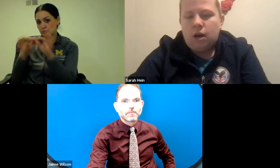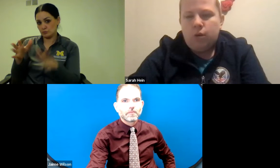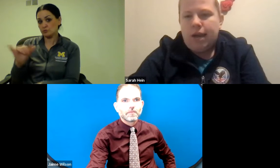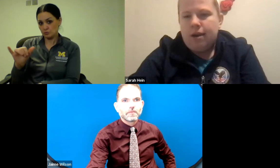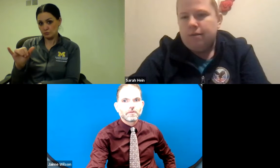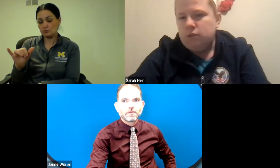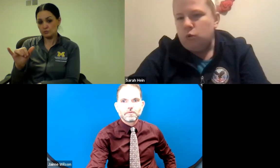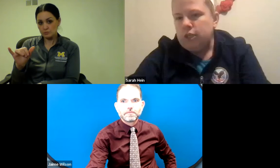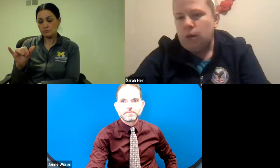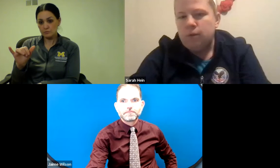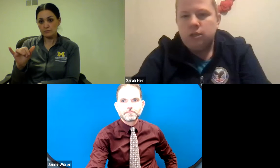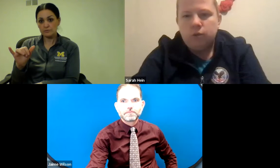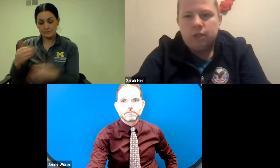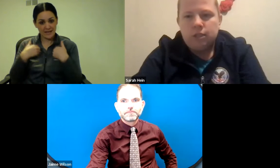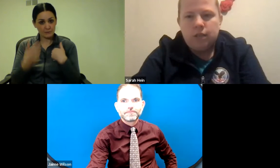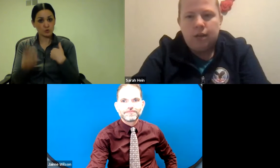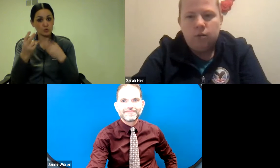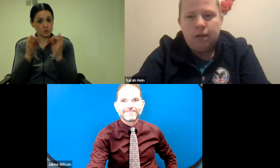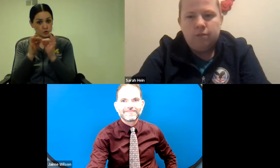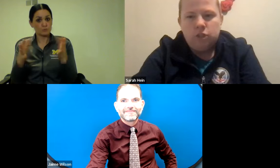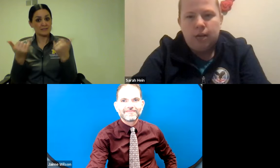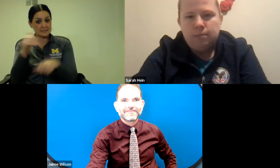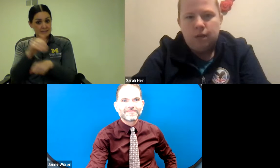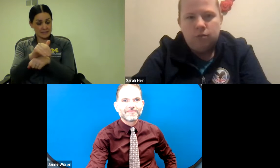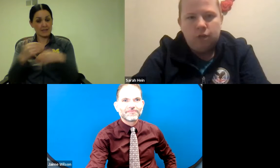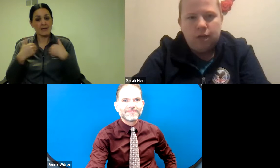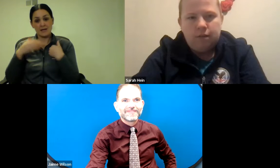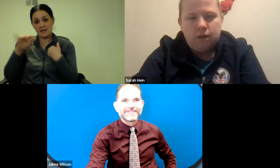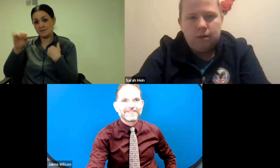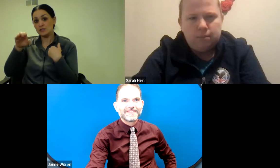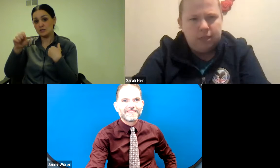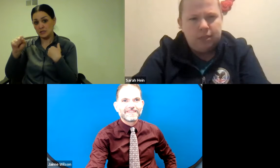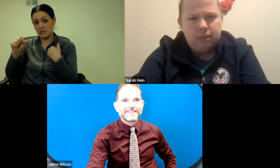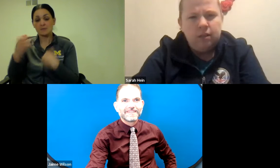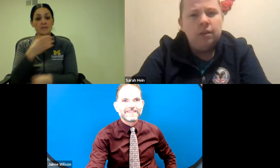Sarah Hein: We have 2 interpreters. We have James, and we have Lindsey.